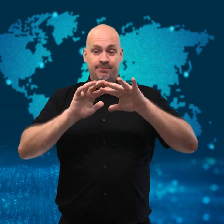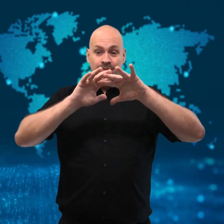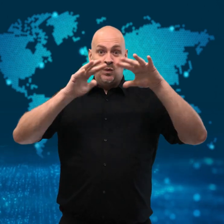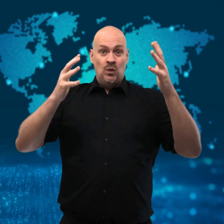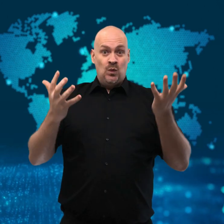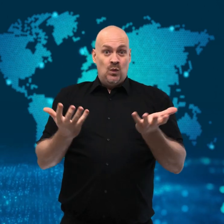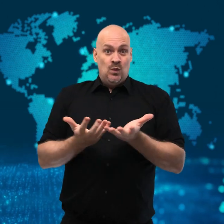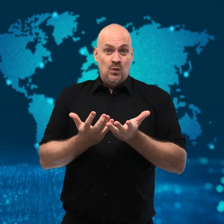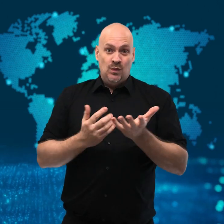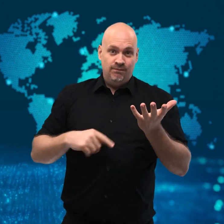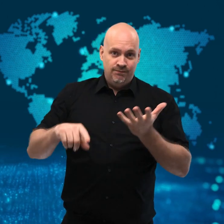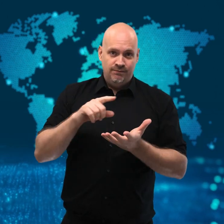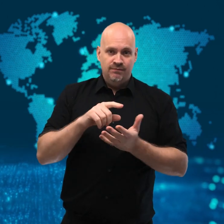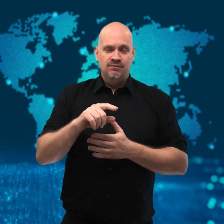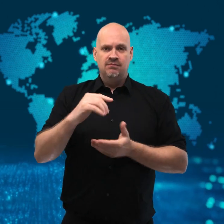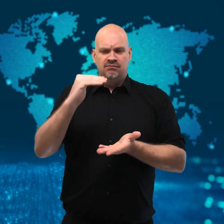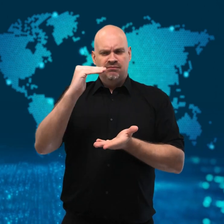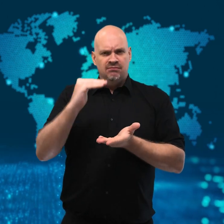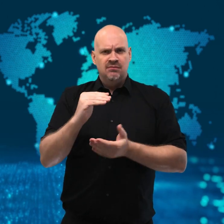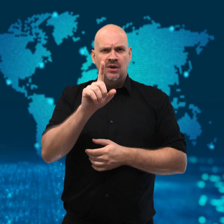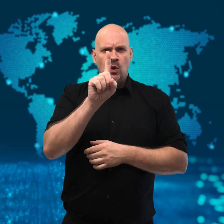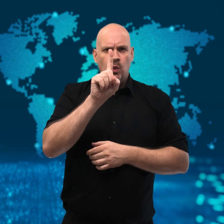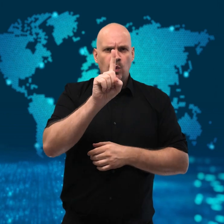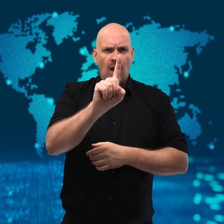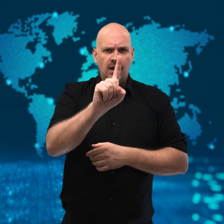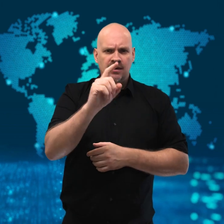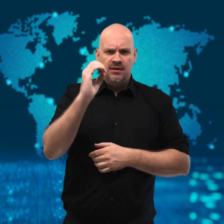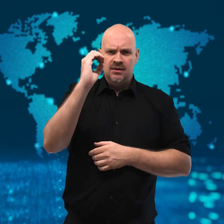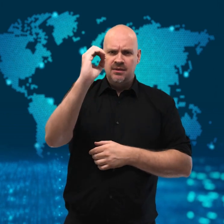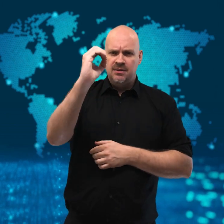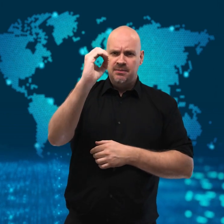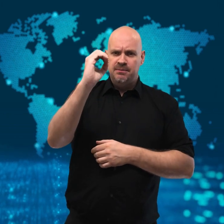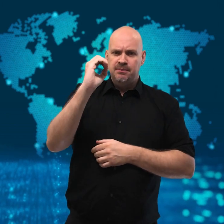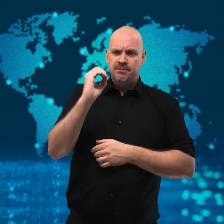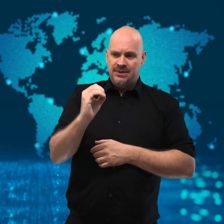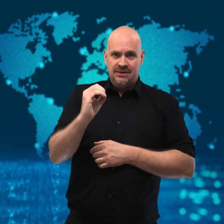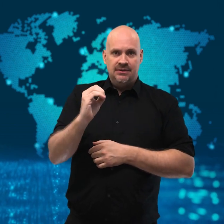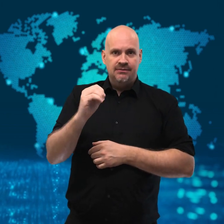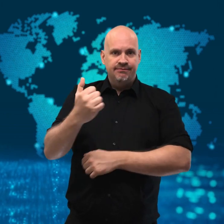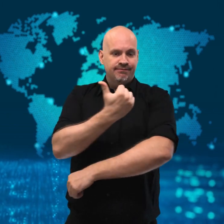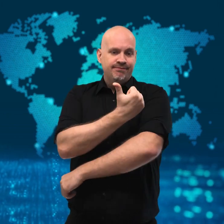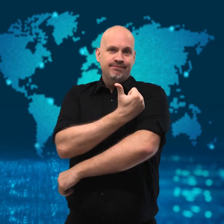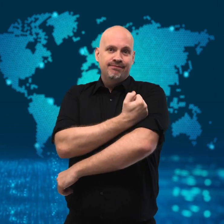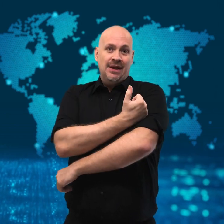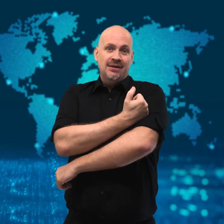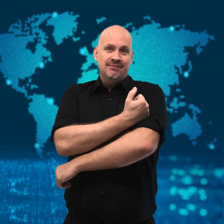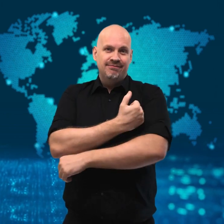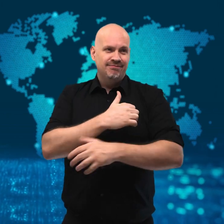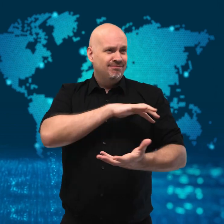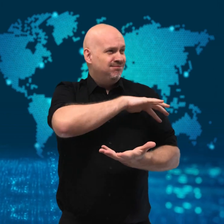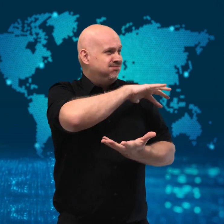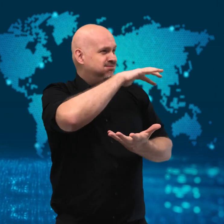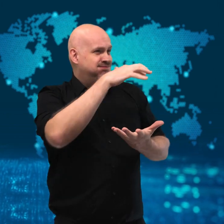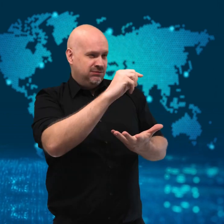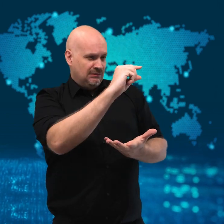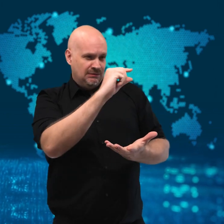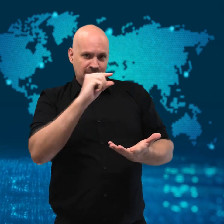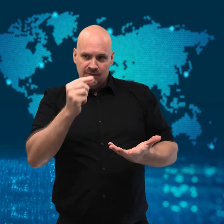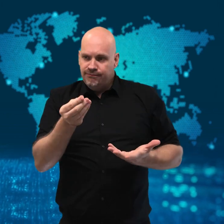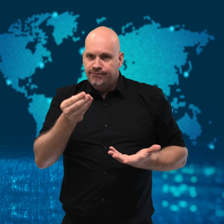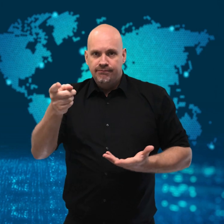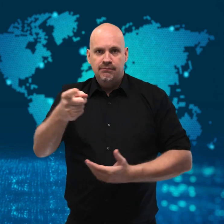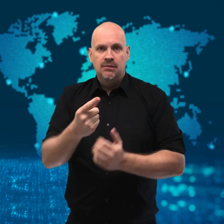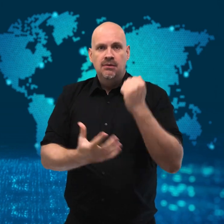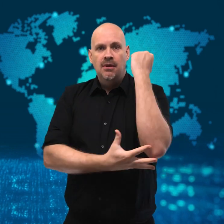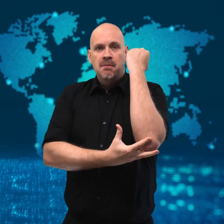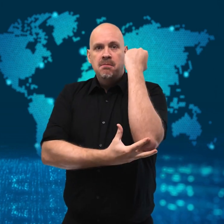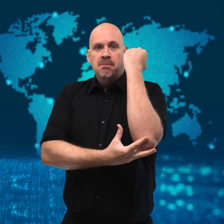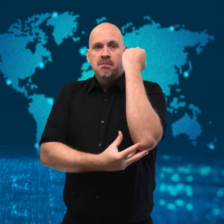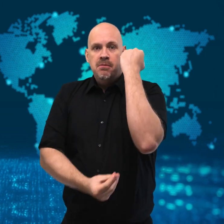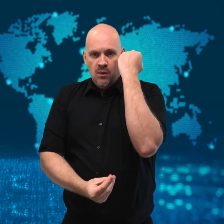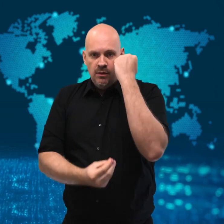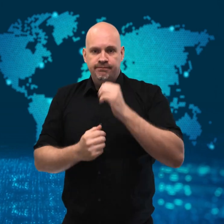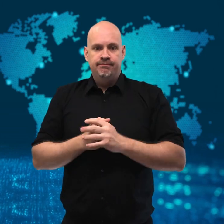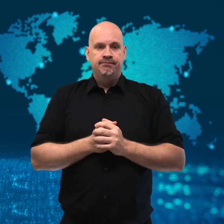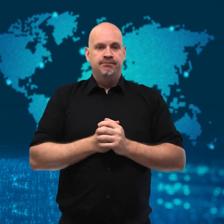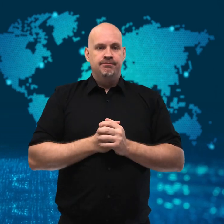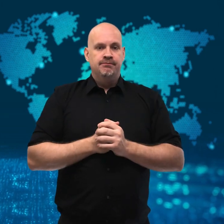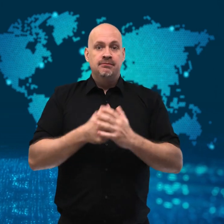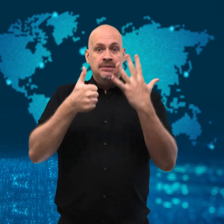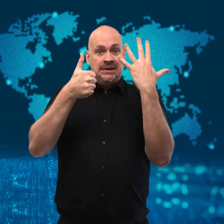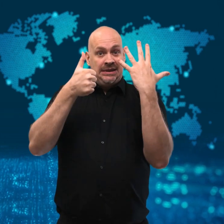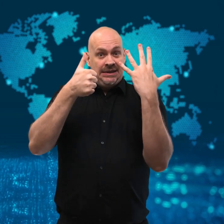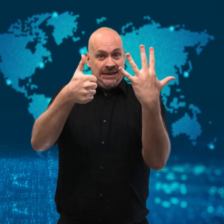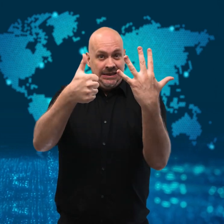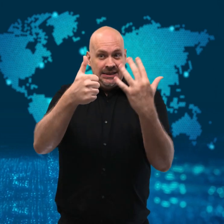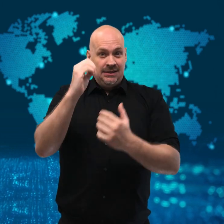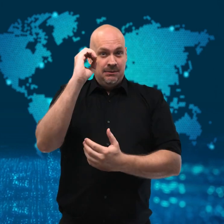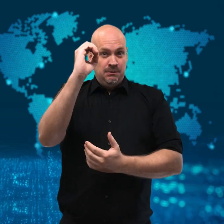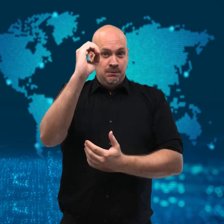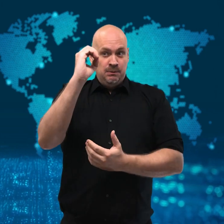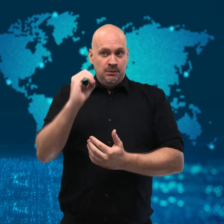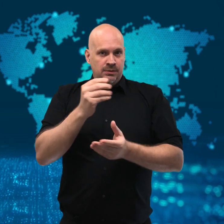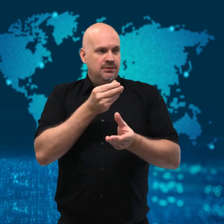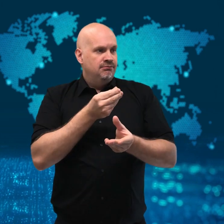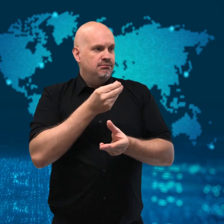Less than 1% of global vaccine supplies have gone to low-income countries.